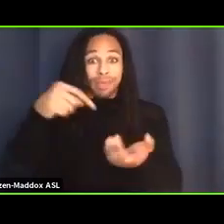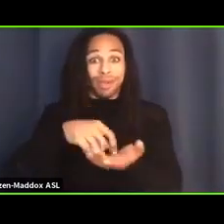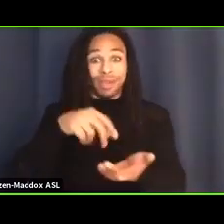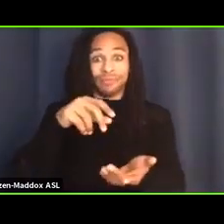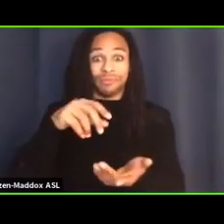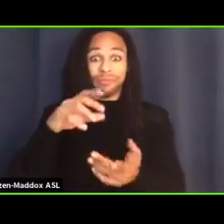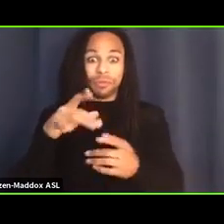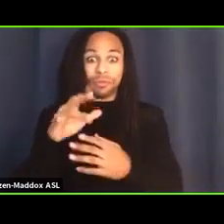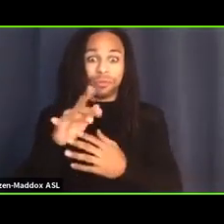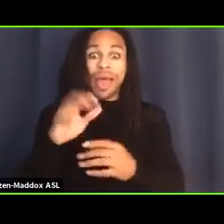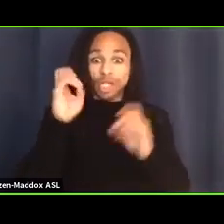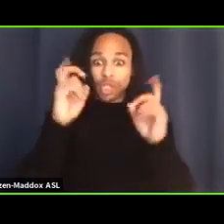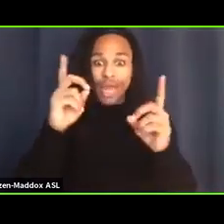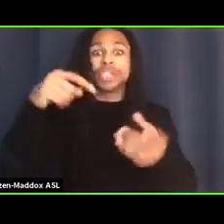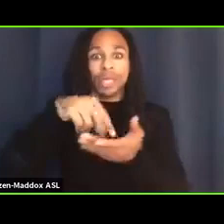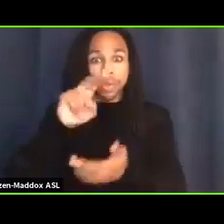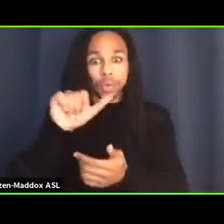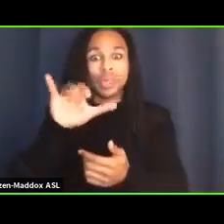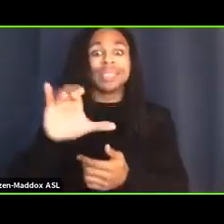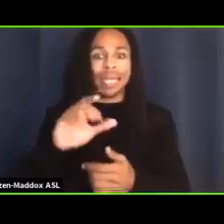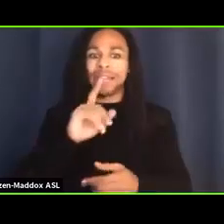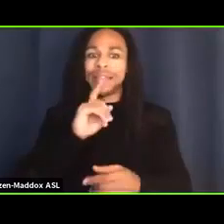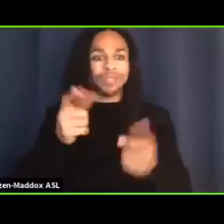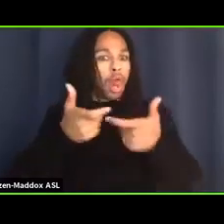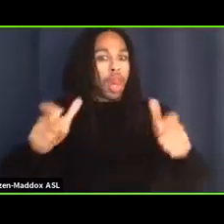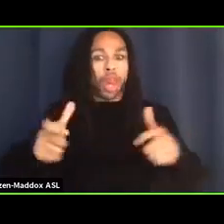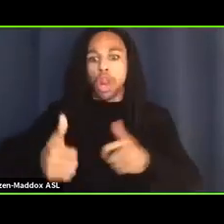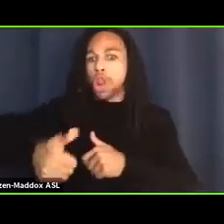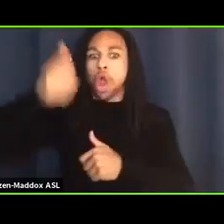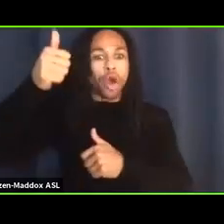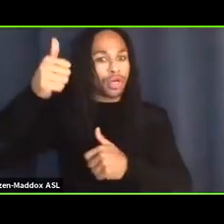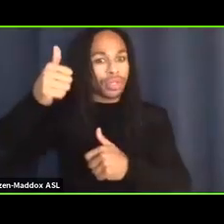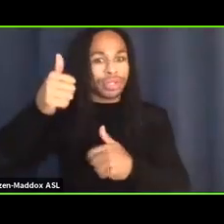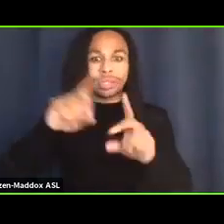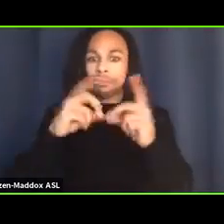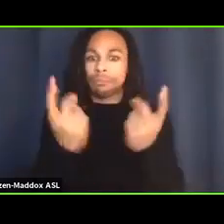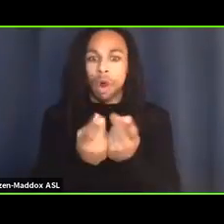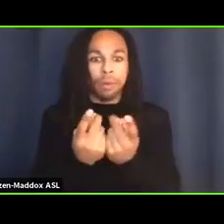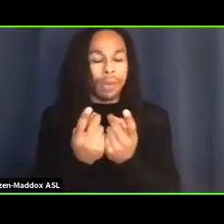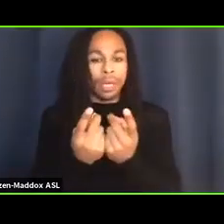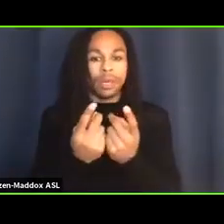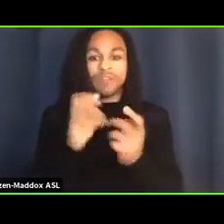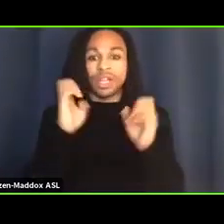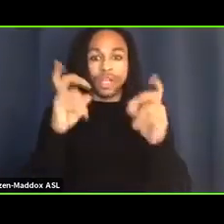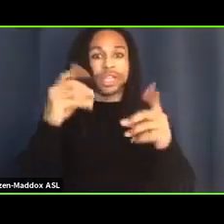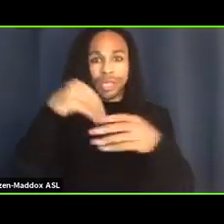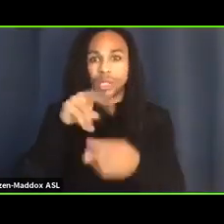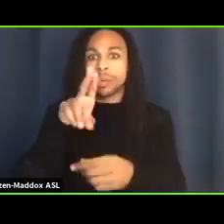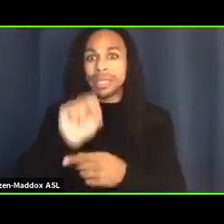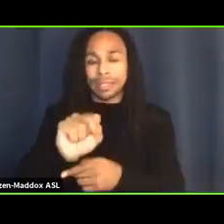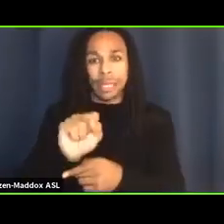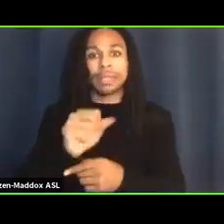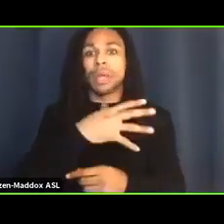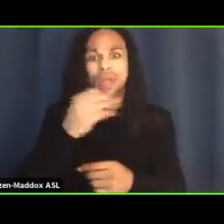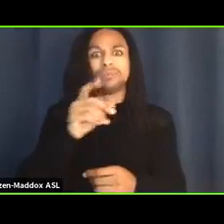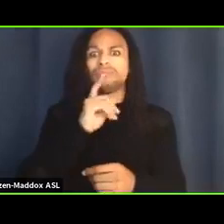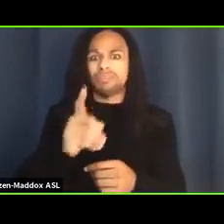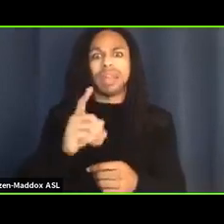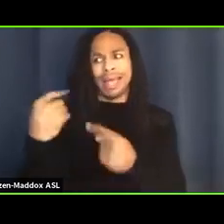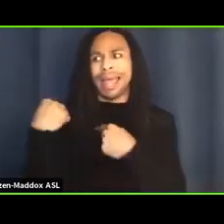cuts across many sectors in our city in light of the different financial crisis that this